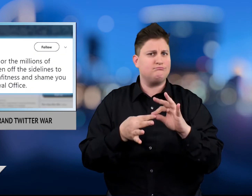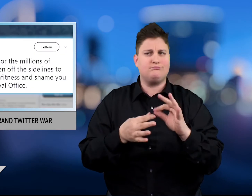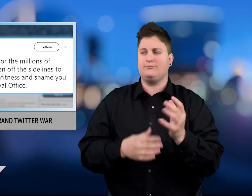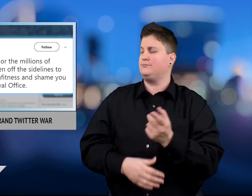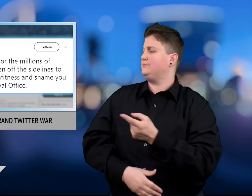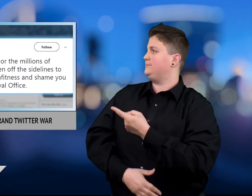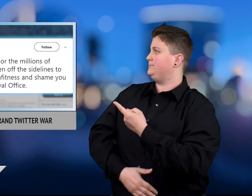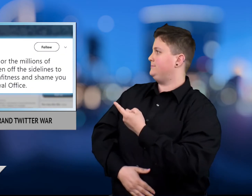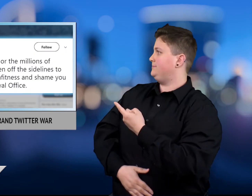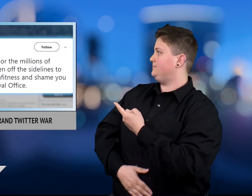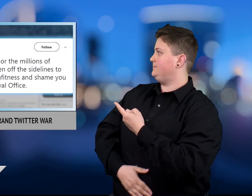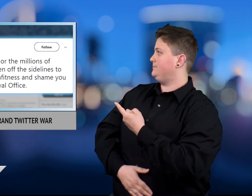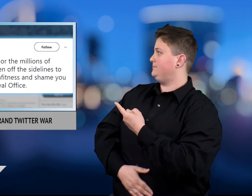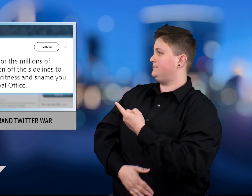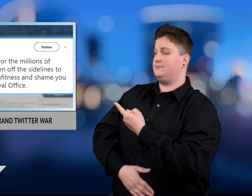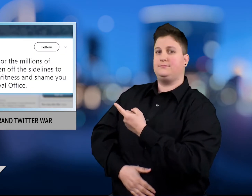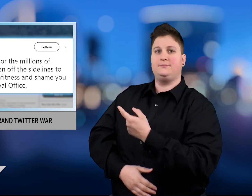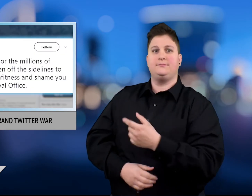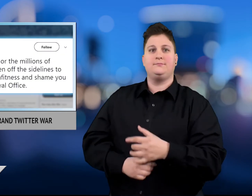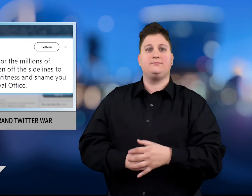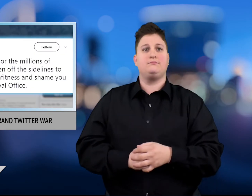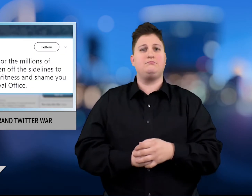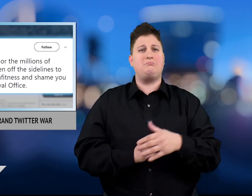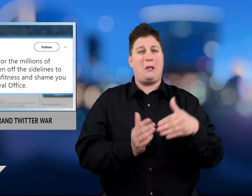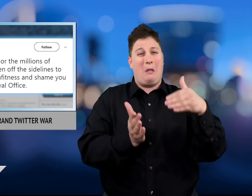She said this: